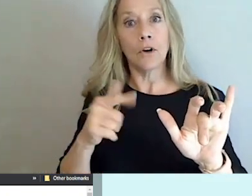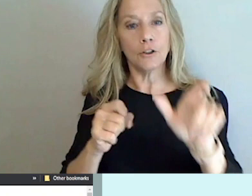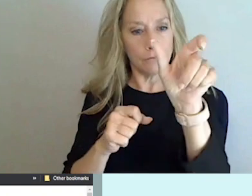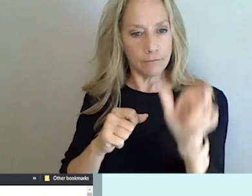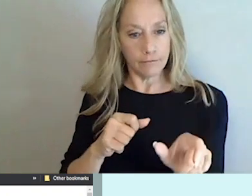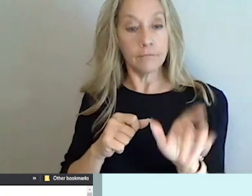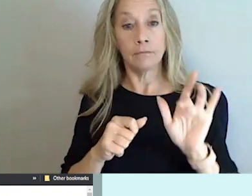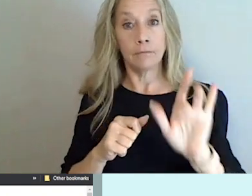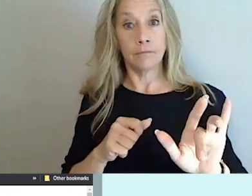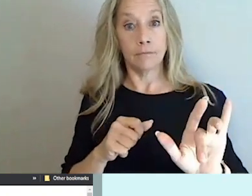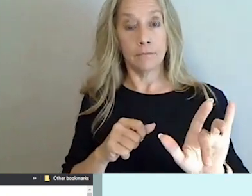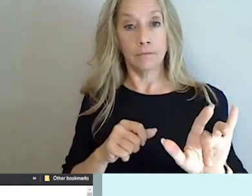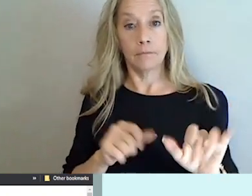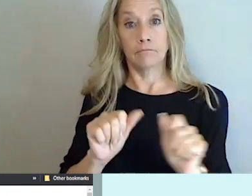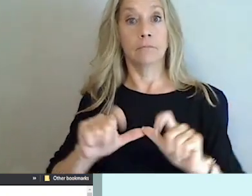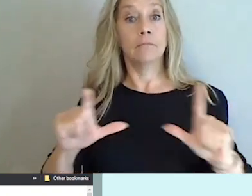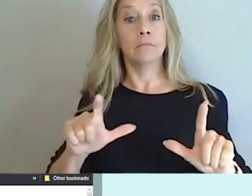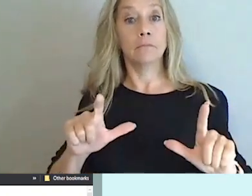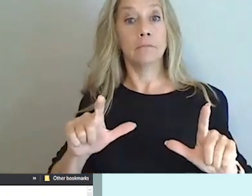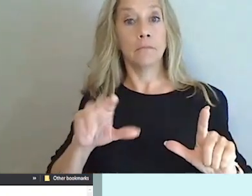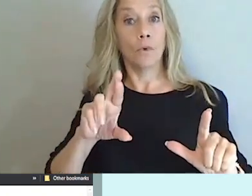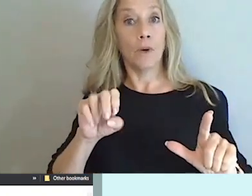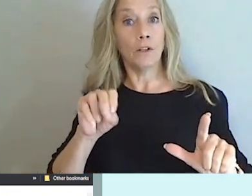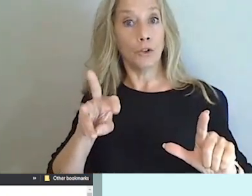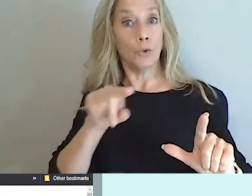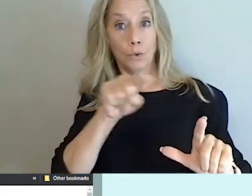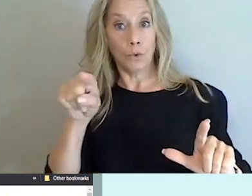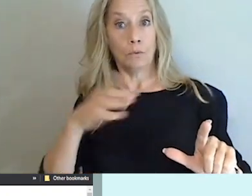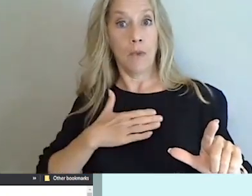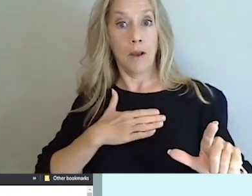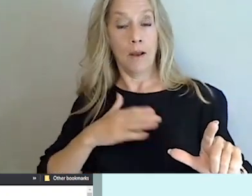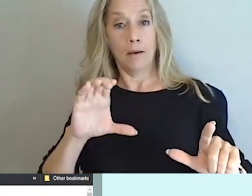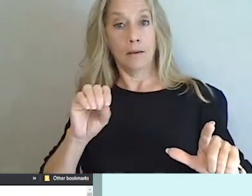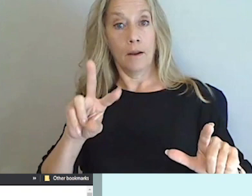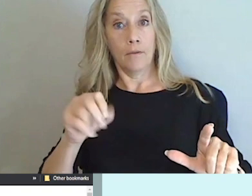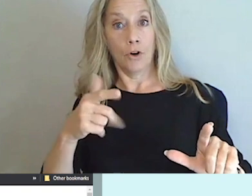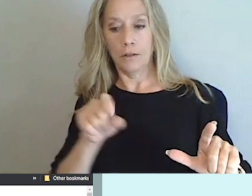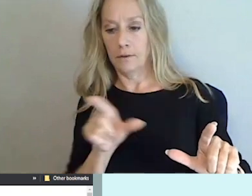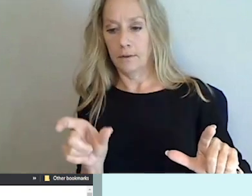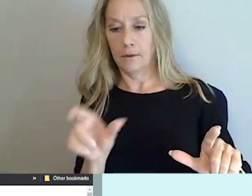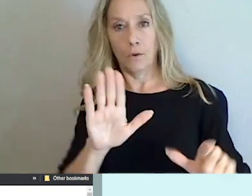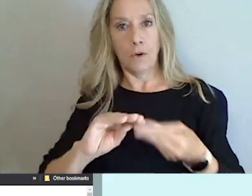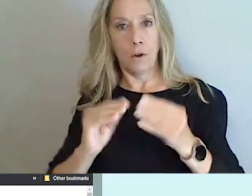On the Renew my Coverage page, click Renew My Coverage next to your case number and renewal due date.